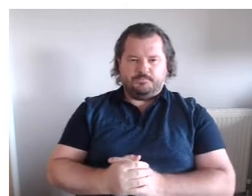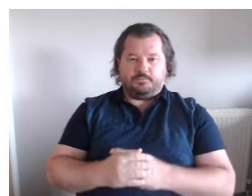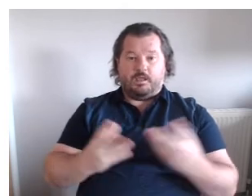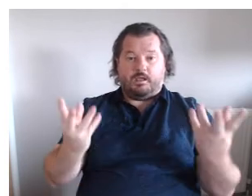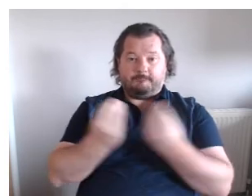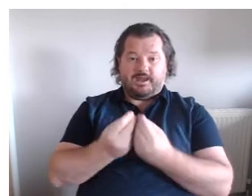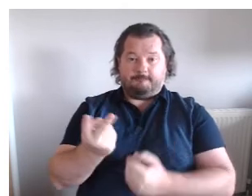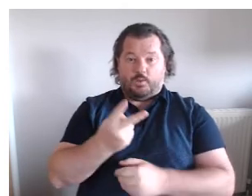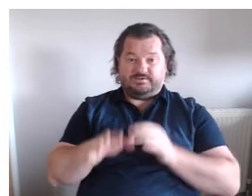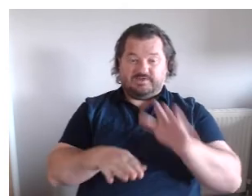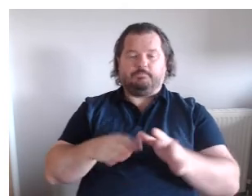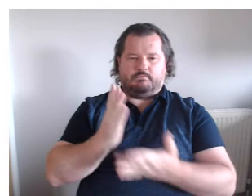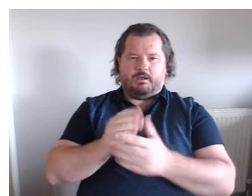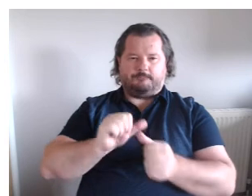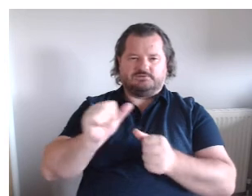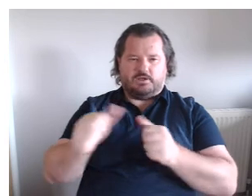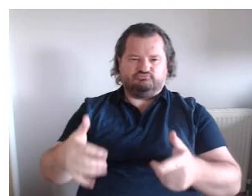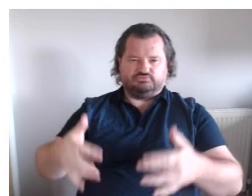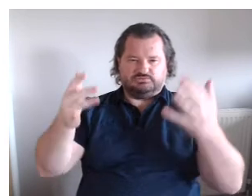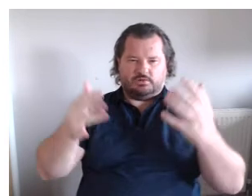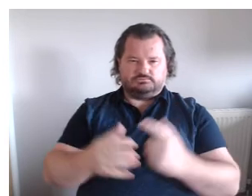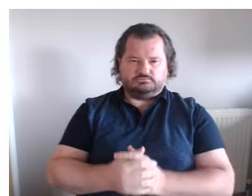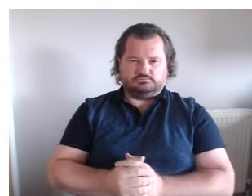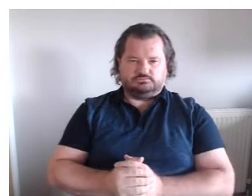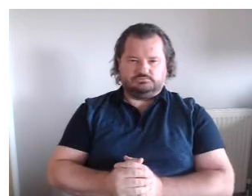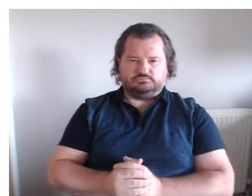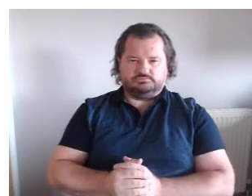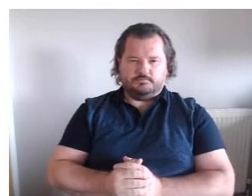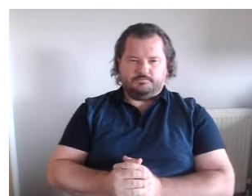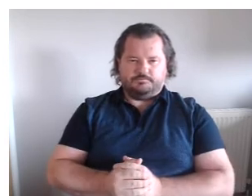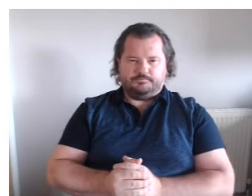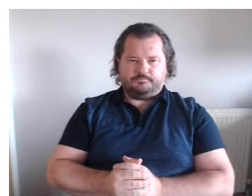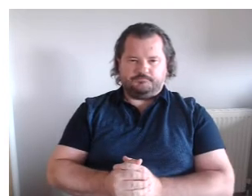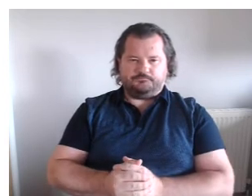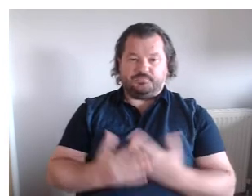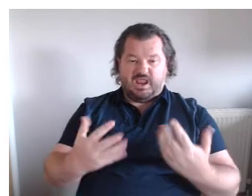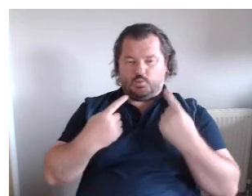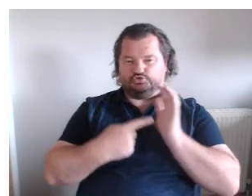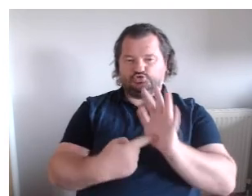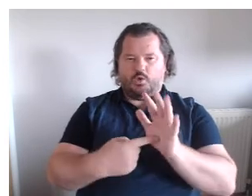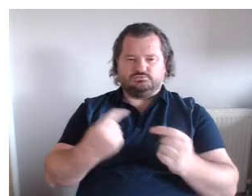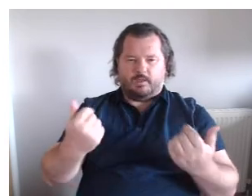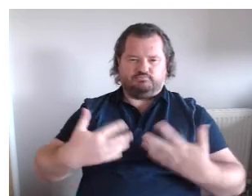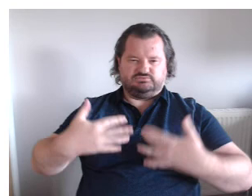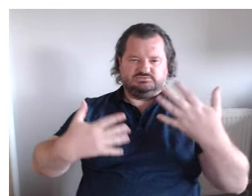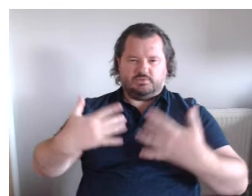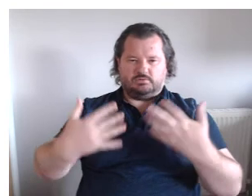But the combination of both steps provides an even better result. Here are some qualitative results.